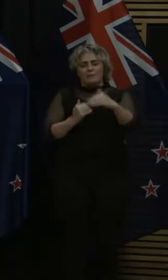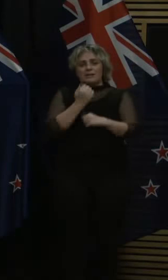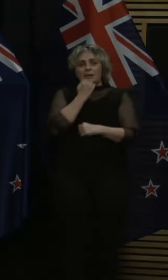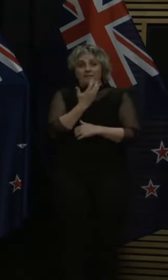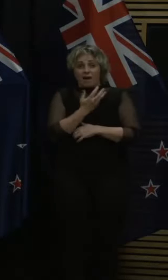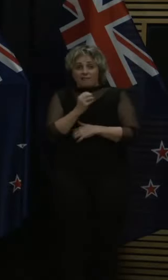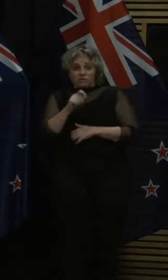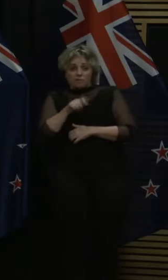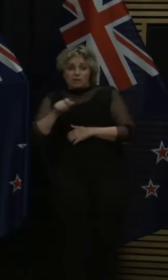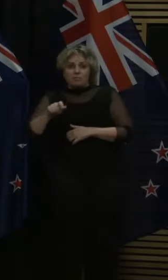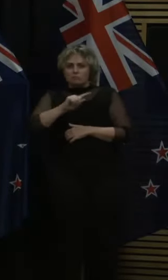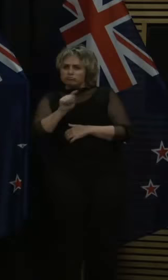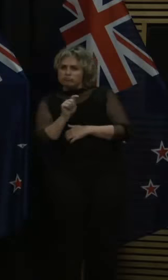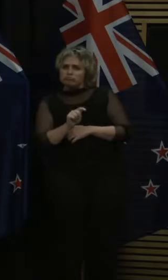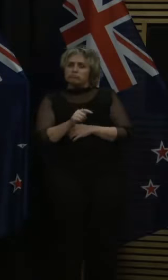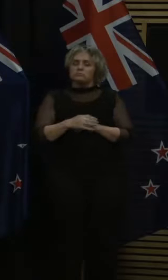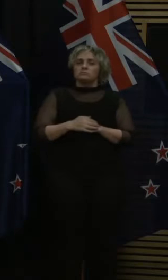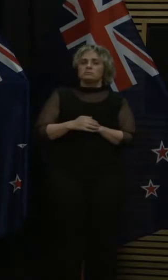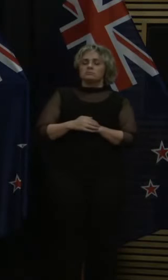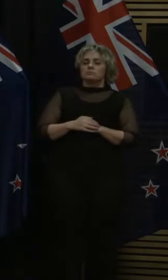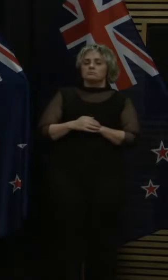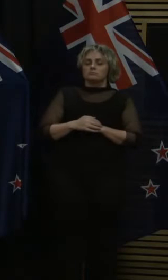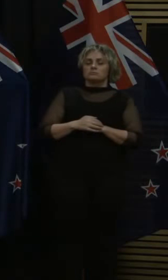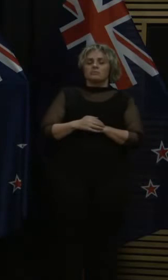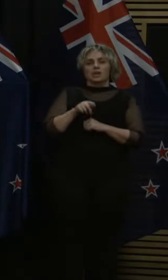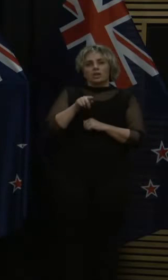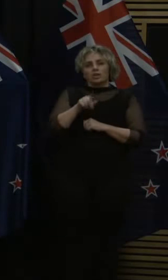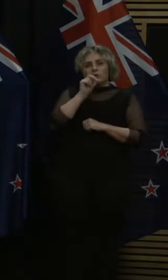Not perfection but a greater degree of certainty that those events can go ahead. Speak can you give us